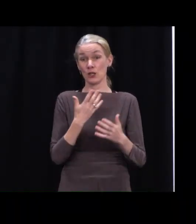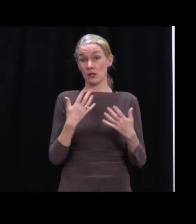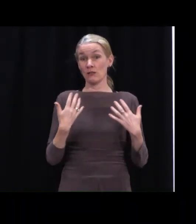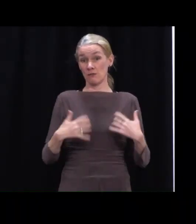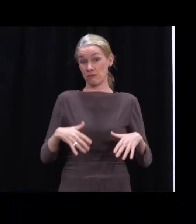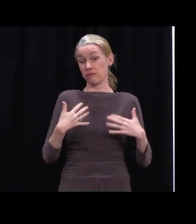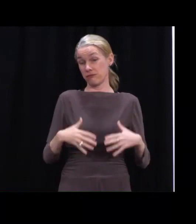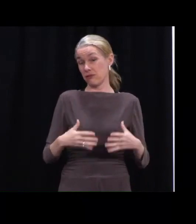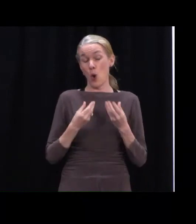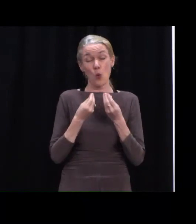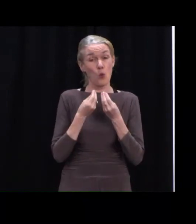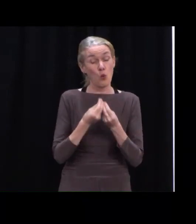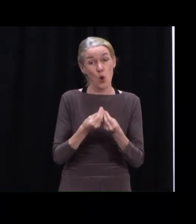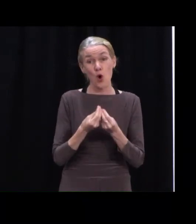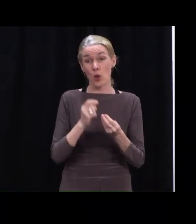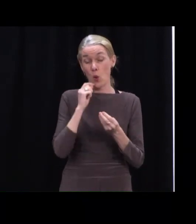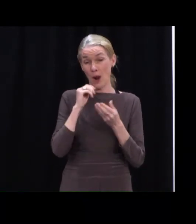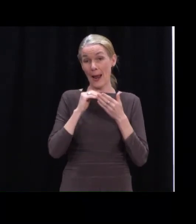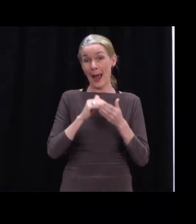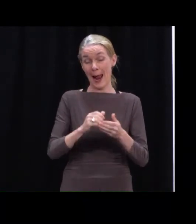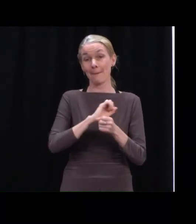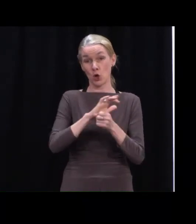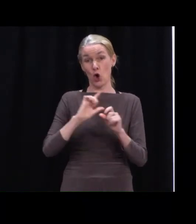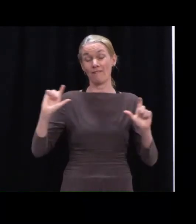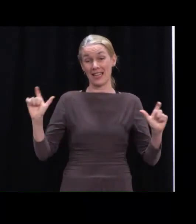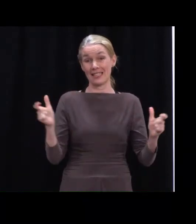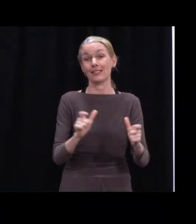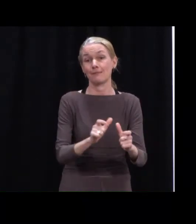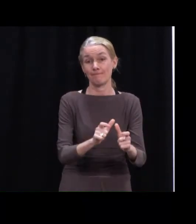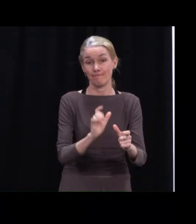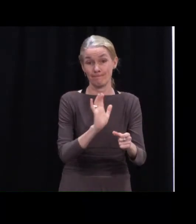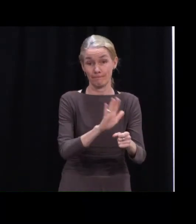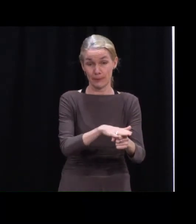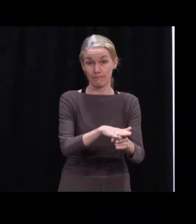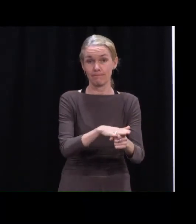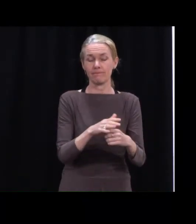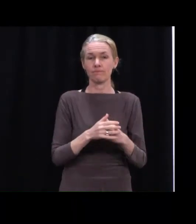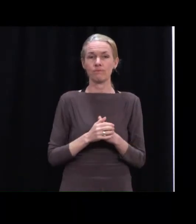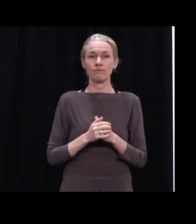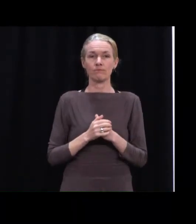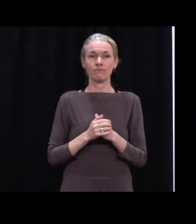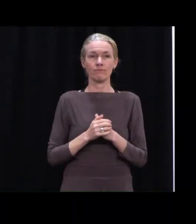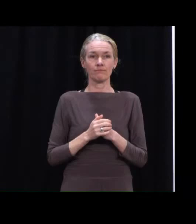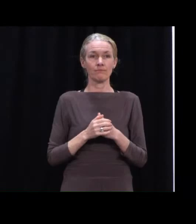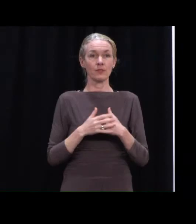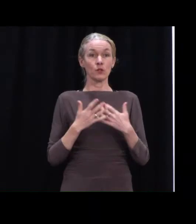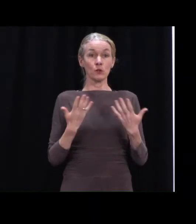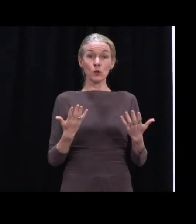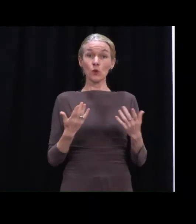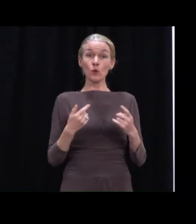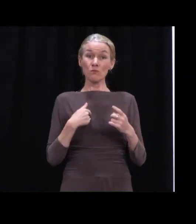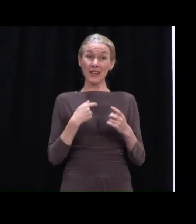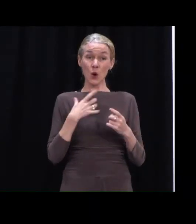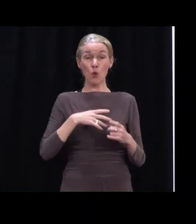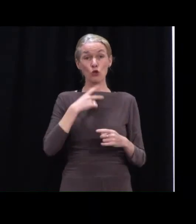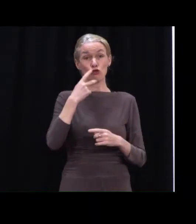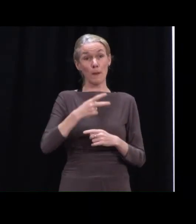emphasises the important of sticking to the alert level